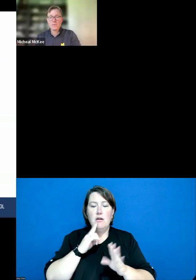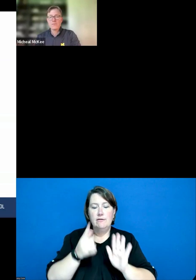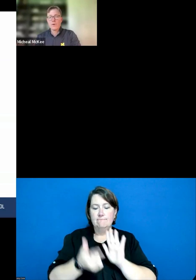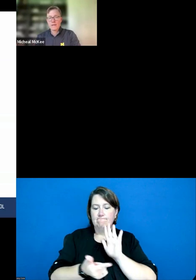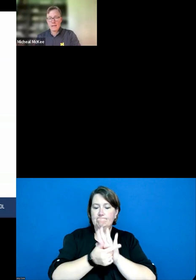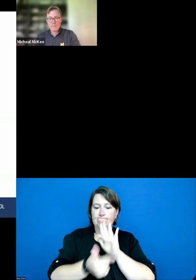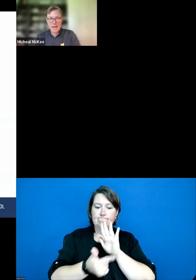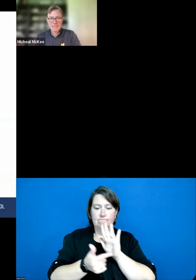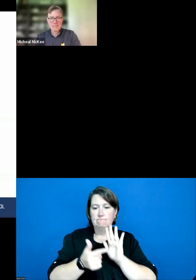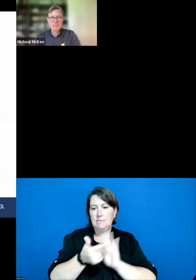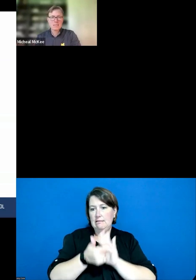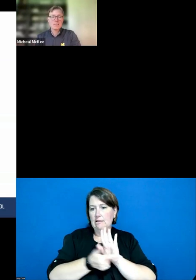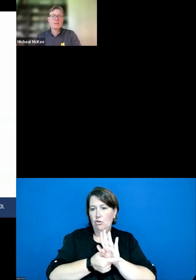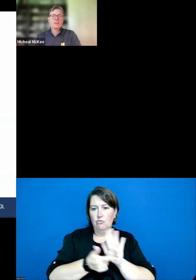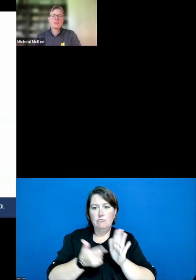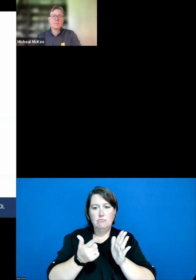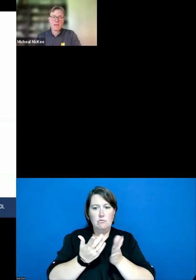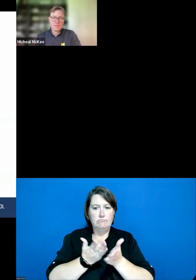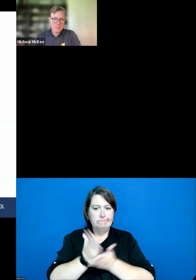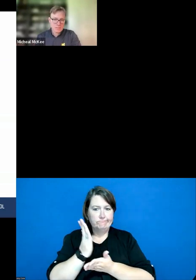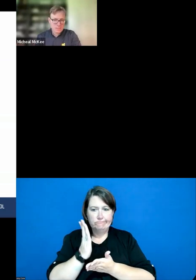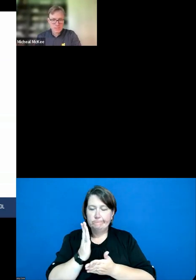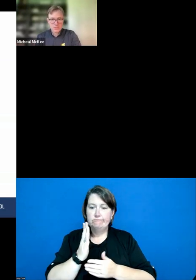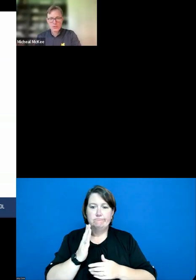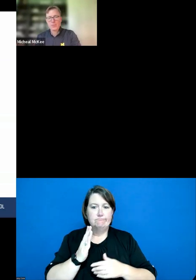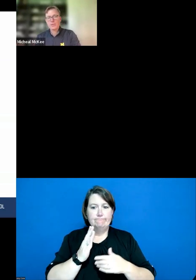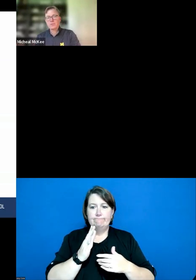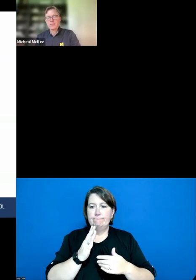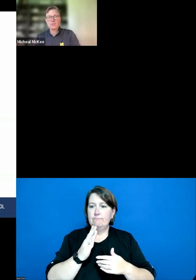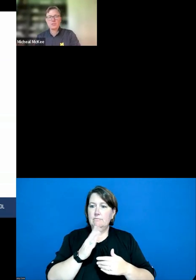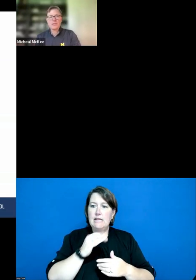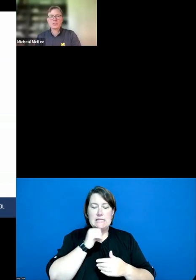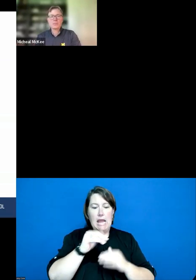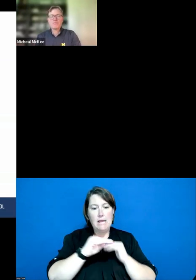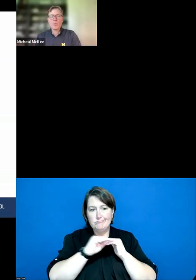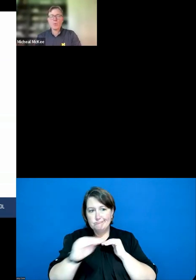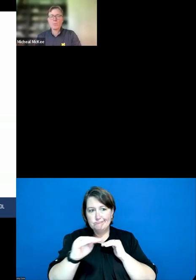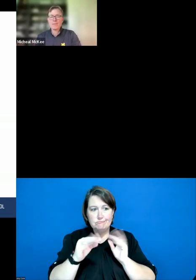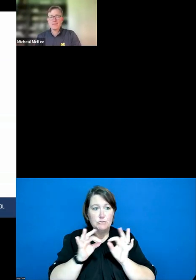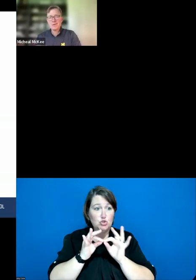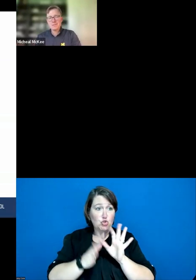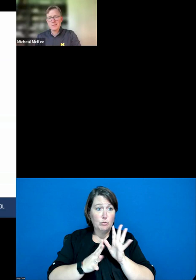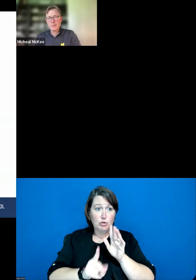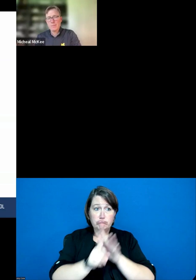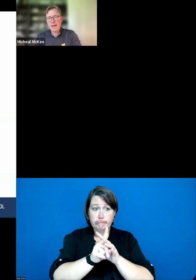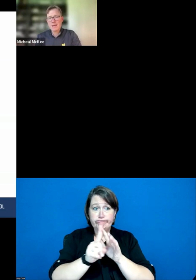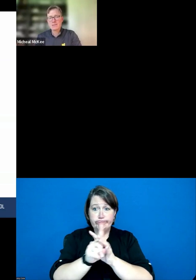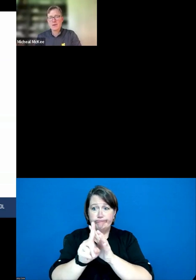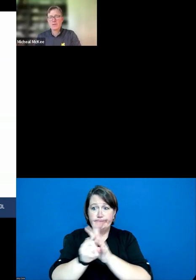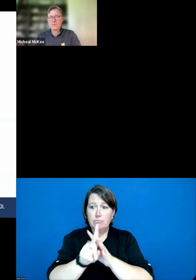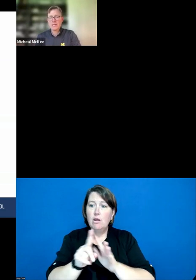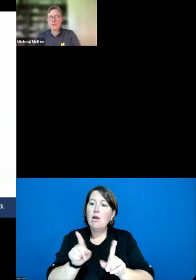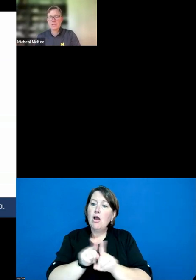that we've already had passed. We have inconsistent interpreter that I just mentioned before, but this also impacts hard of hearing